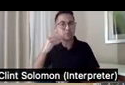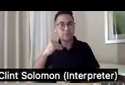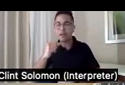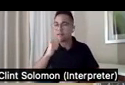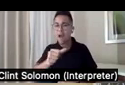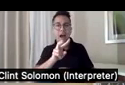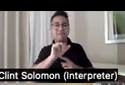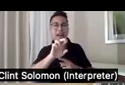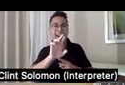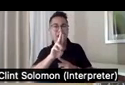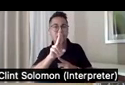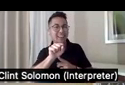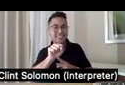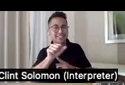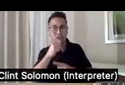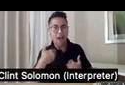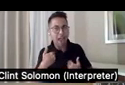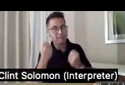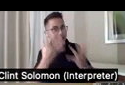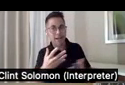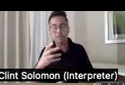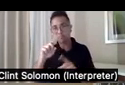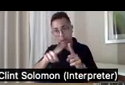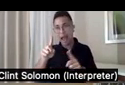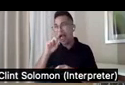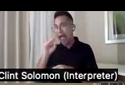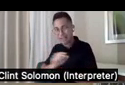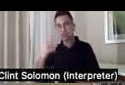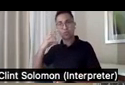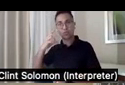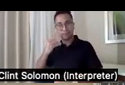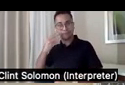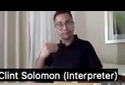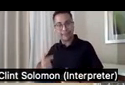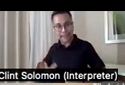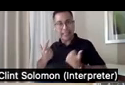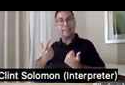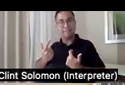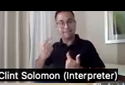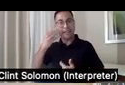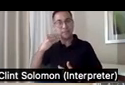a lot of those so they're actual lived experiences i love this concept when i was reading in the